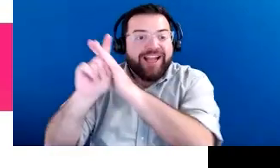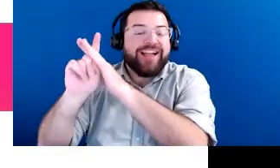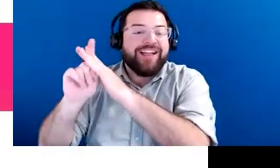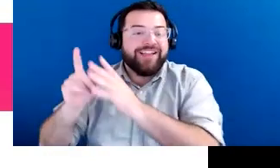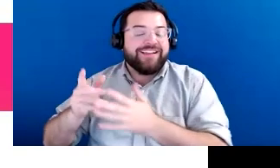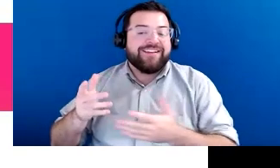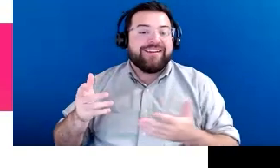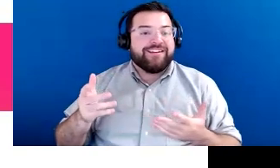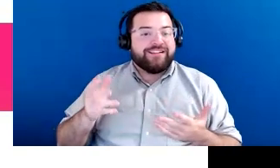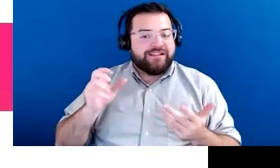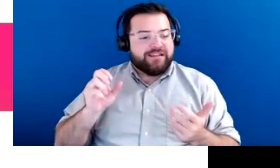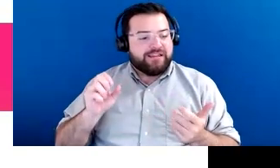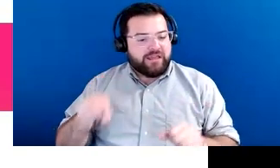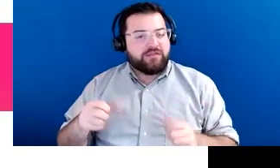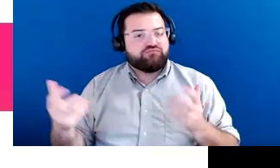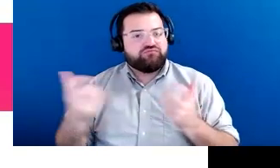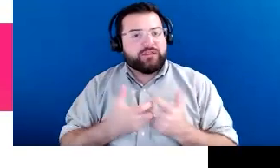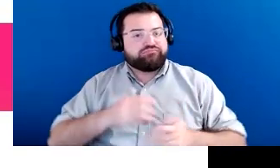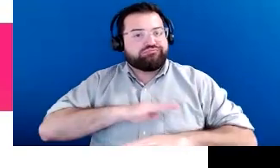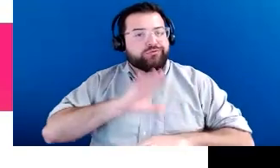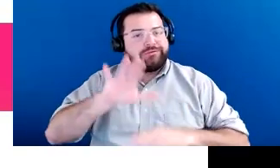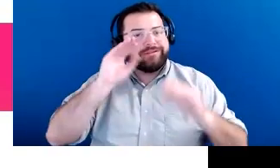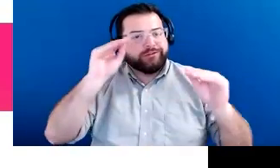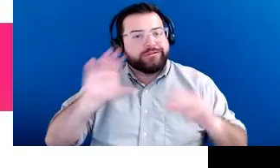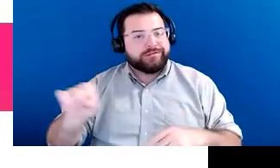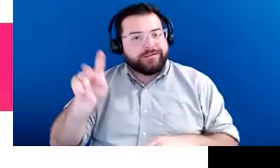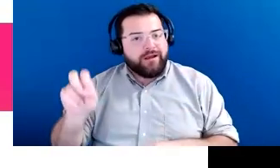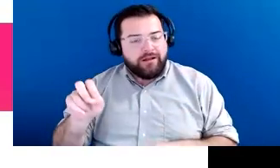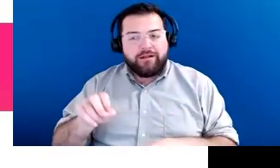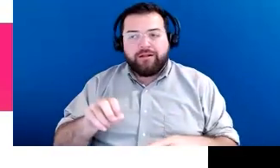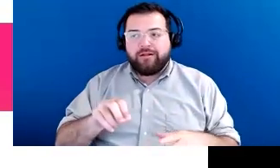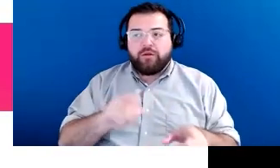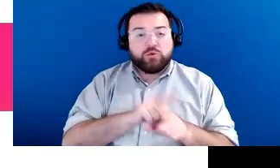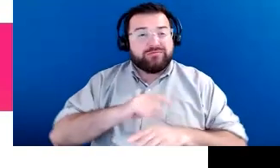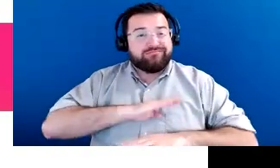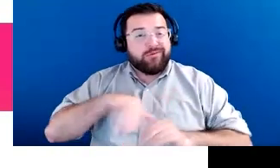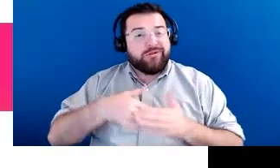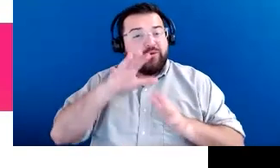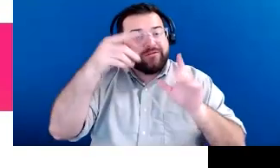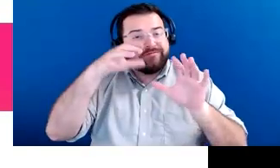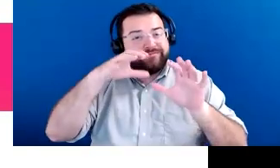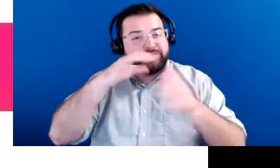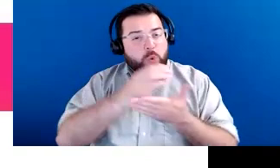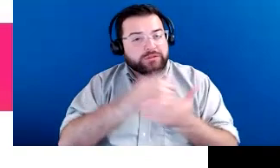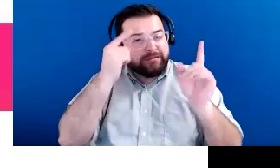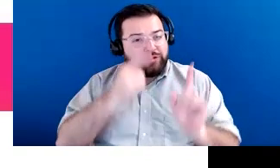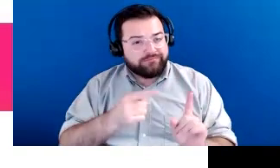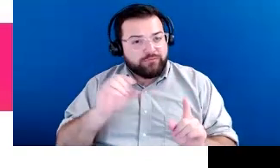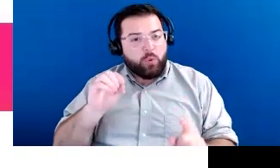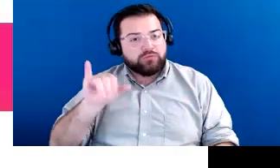that meet your teaching style and also your objectives in your course. And now, remember, we may already be doing these things.